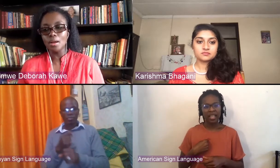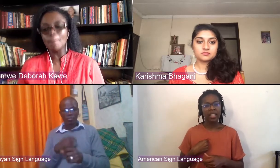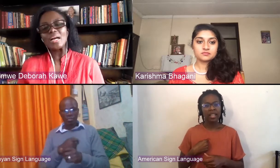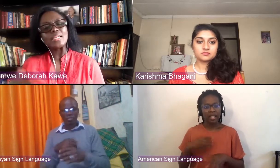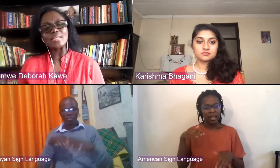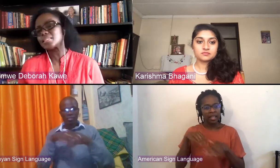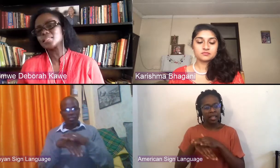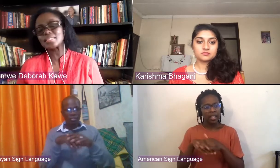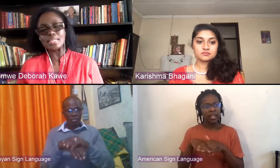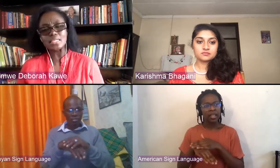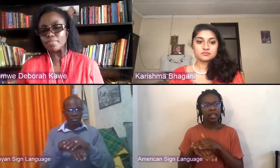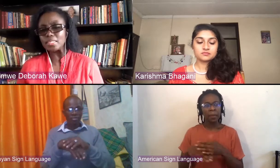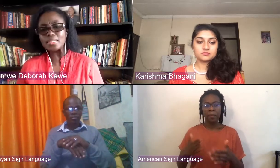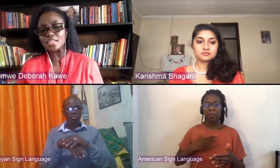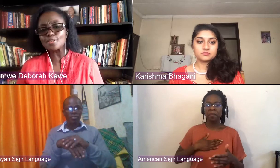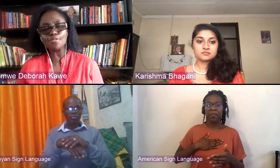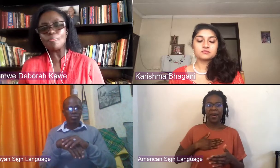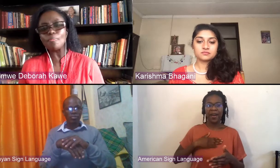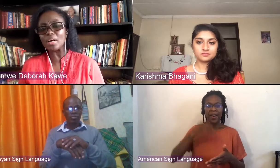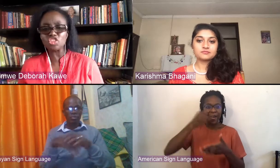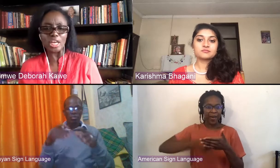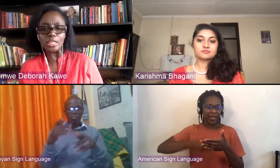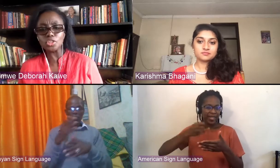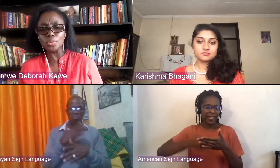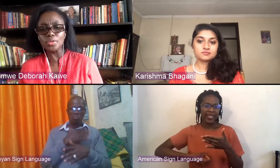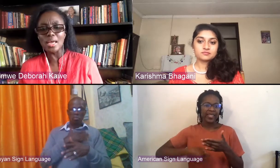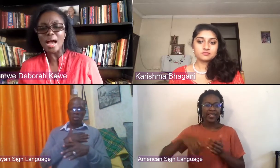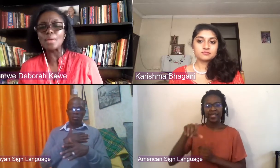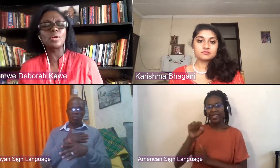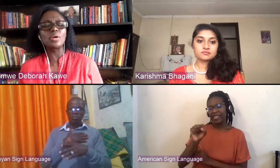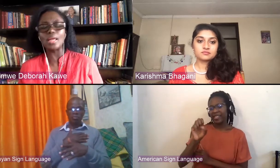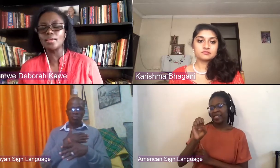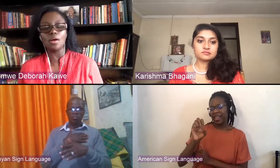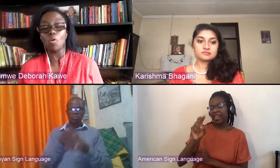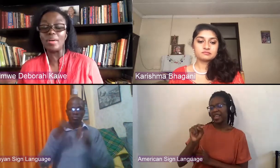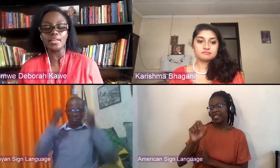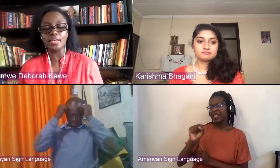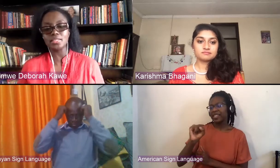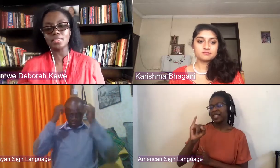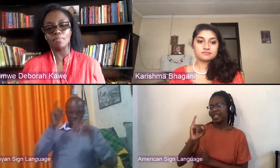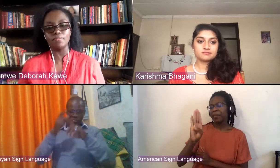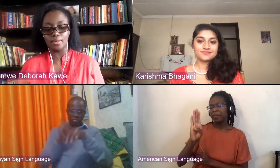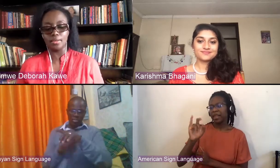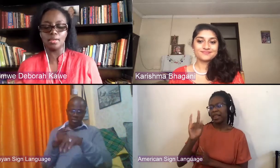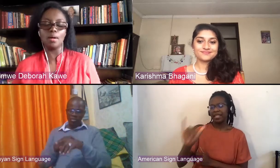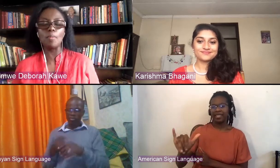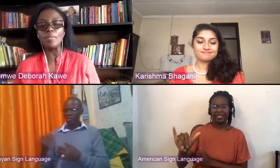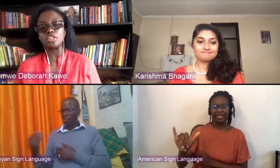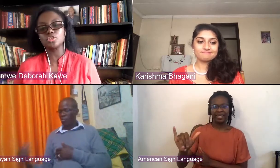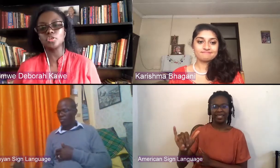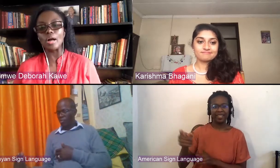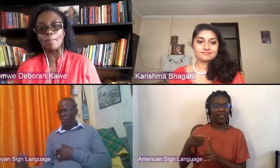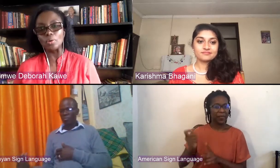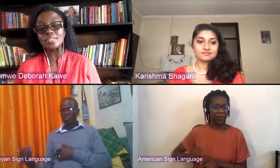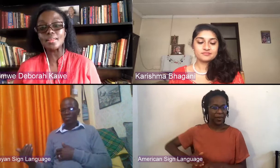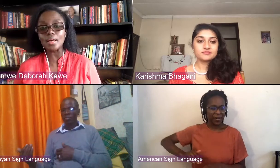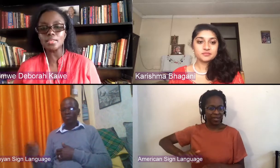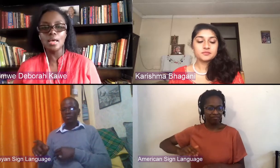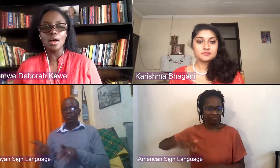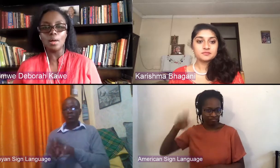my artistic sensibilities from my childhood. I hope I can get some moments to talk about that